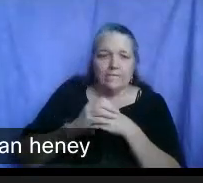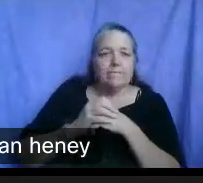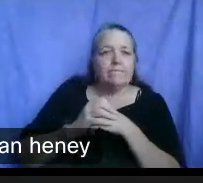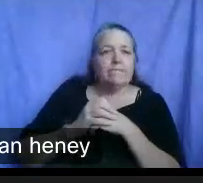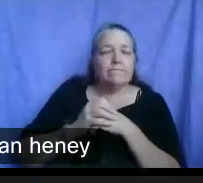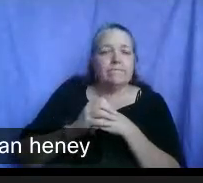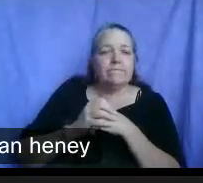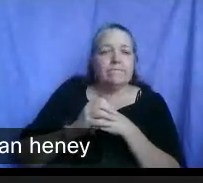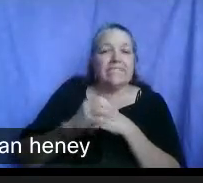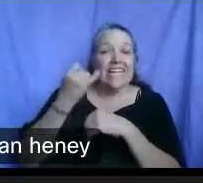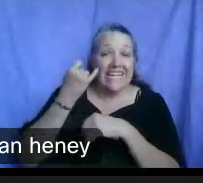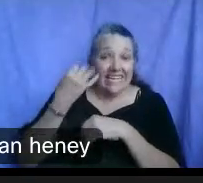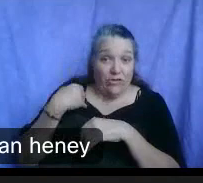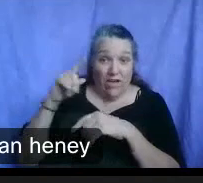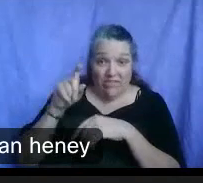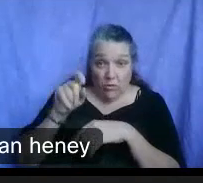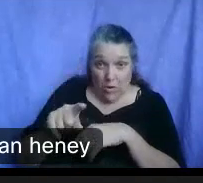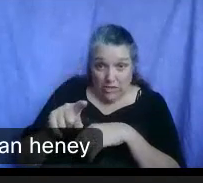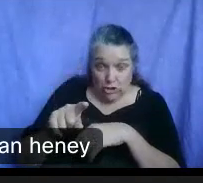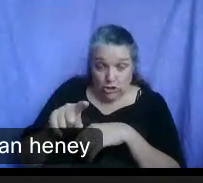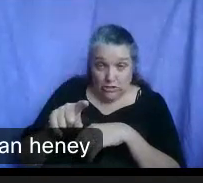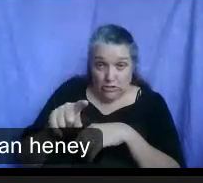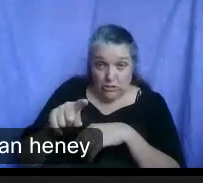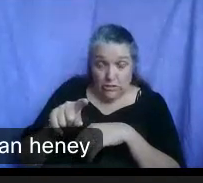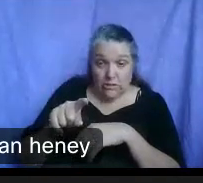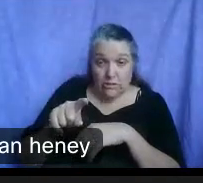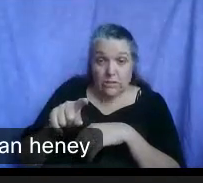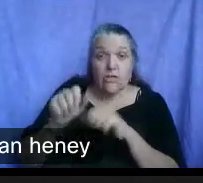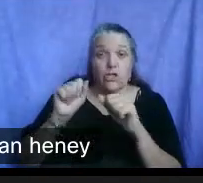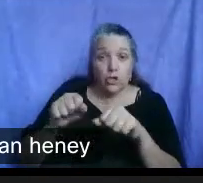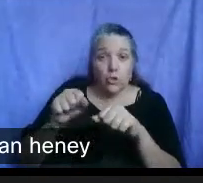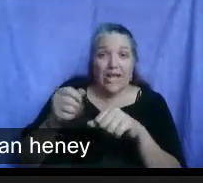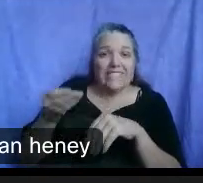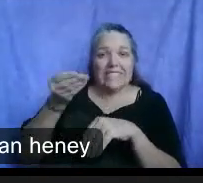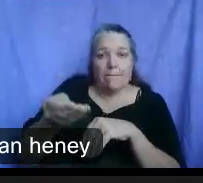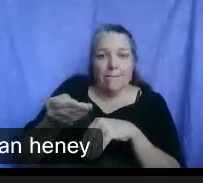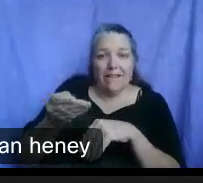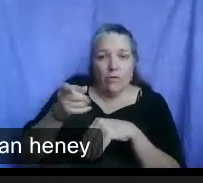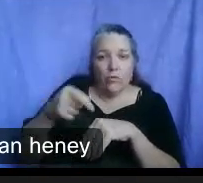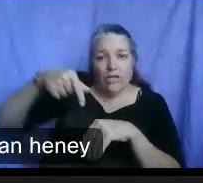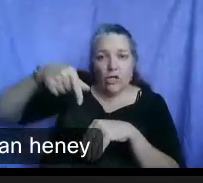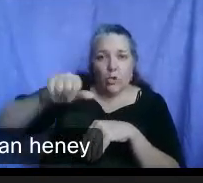questions during the webinar, you can submit your written questions through our Q&A panel, which is